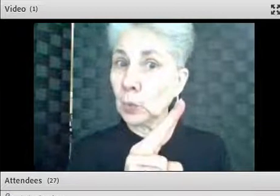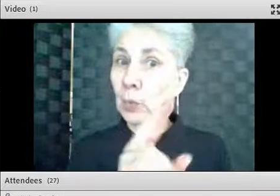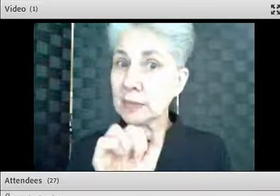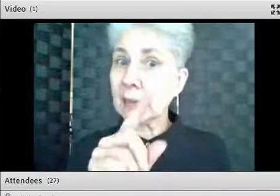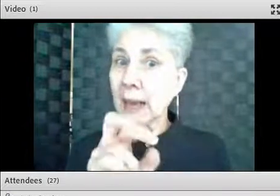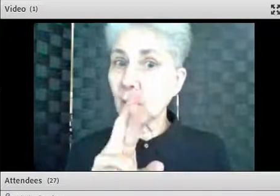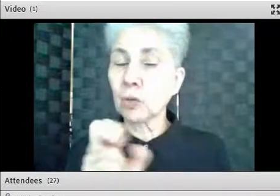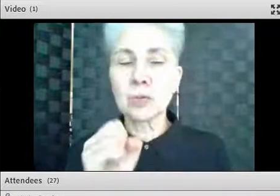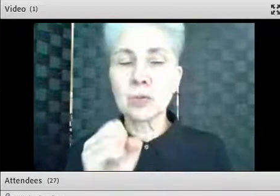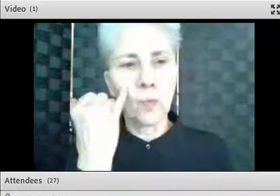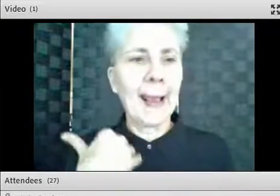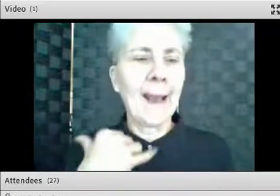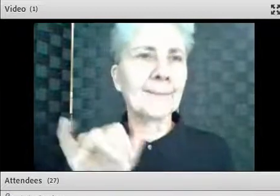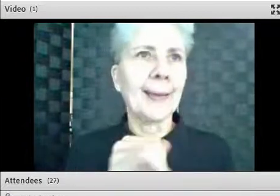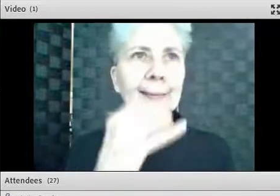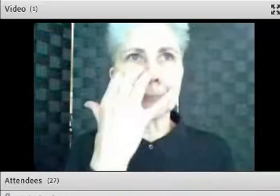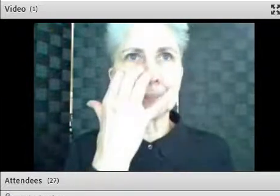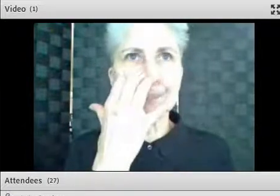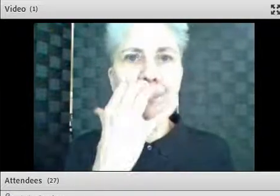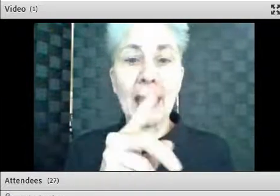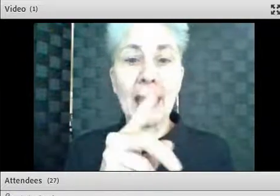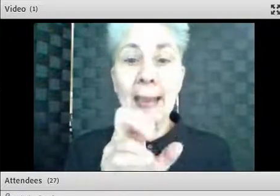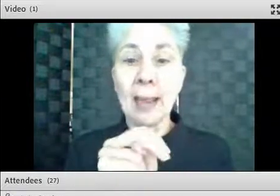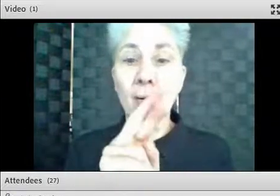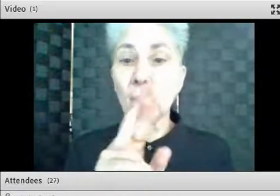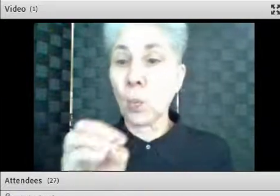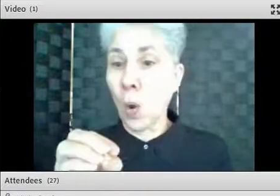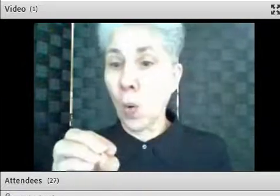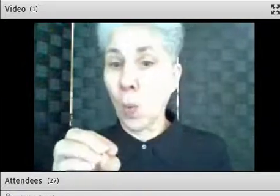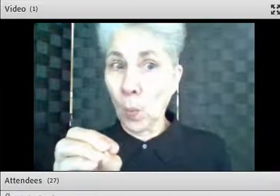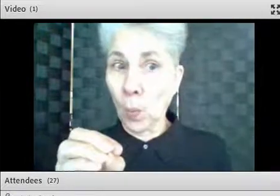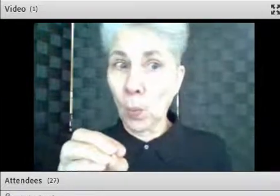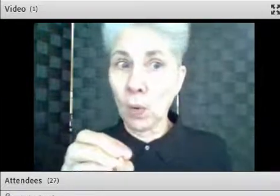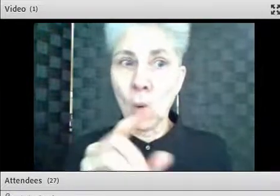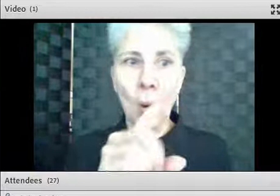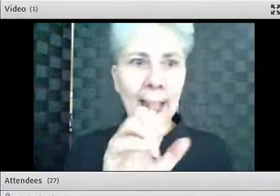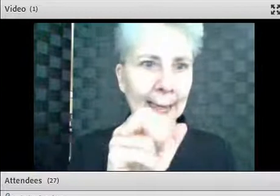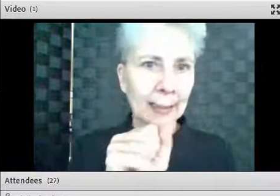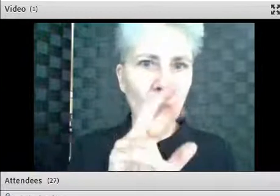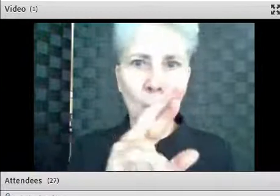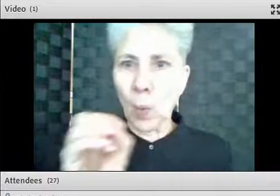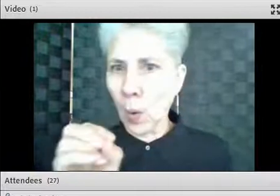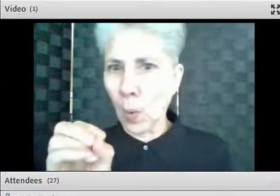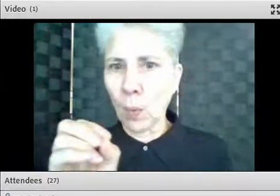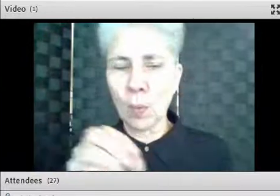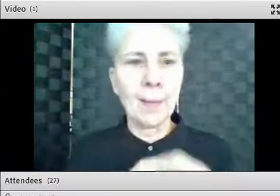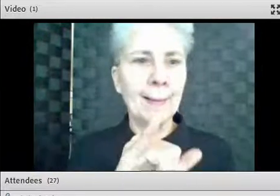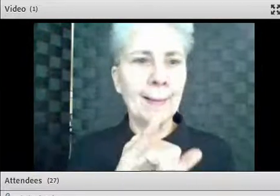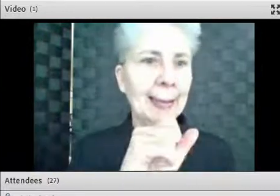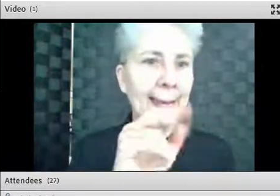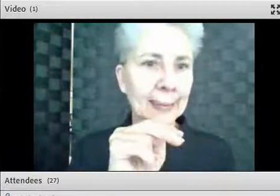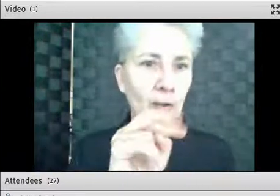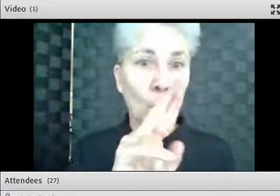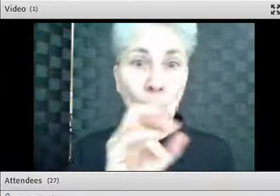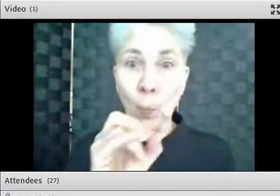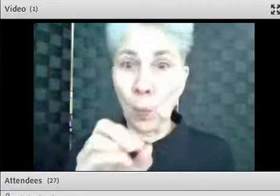so if we have, you know, like, Karen Ro and, you know, Lena Ro and Ian Ro,